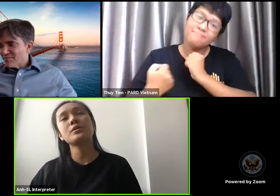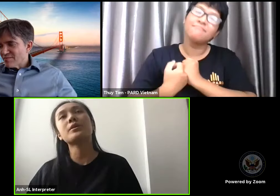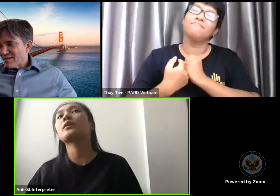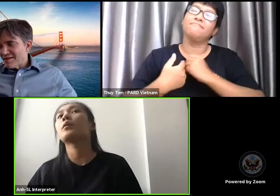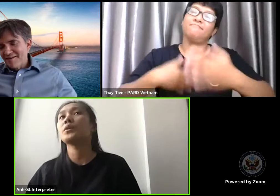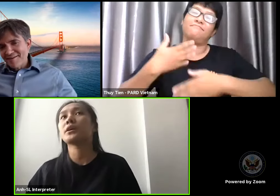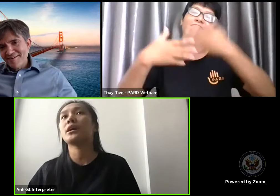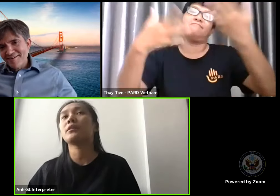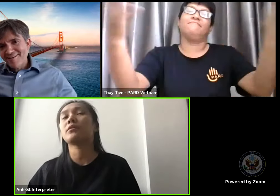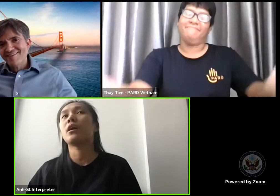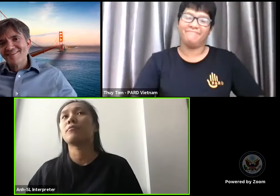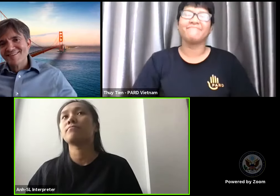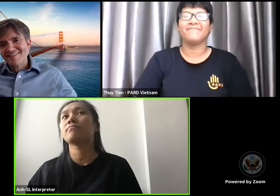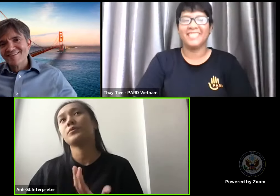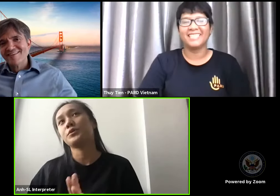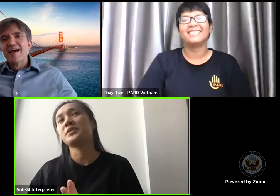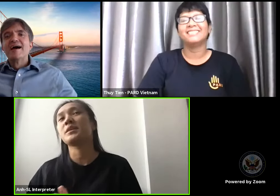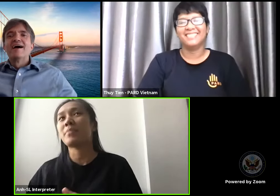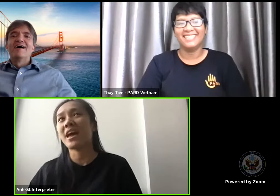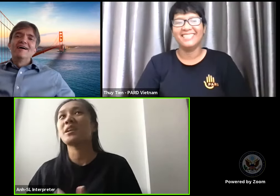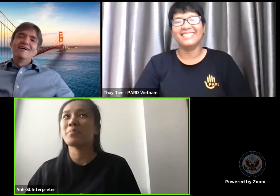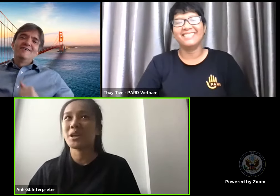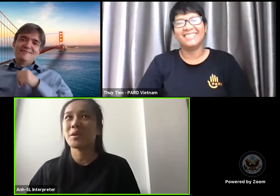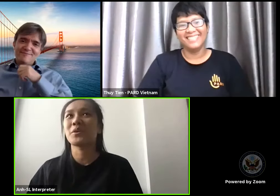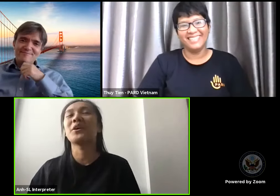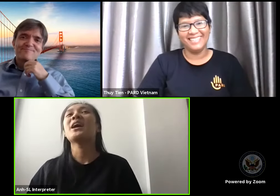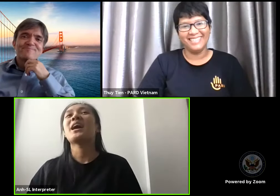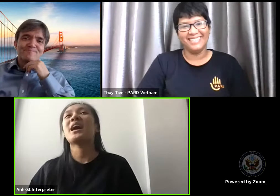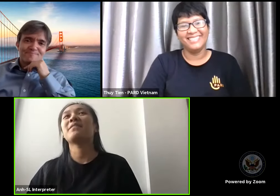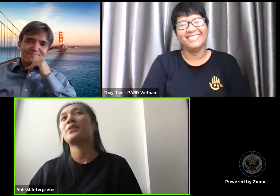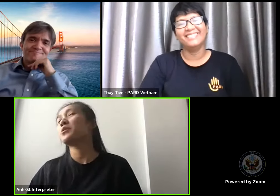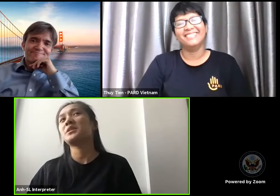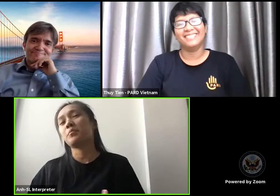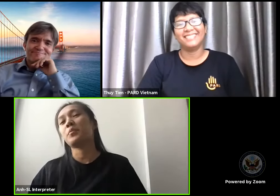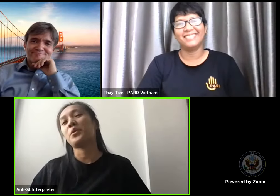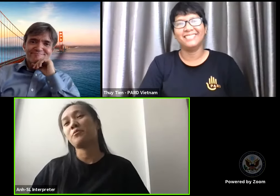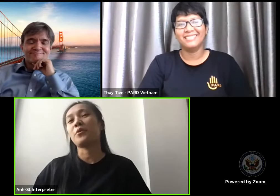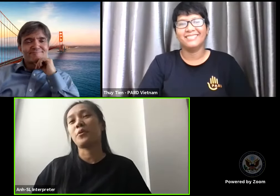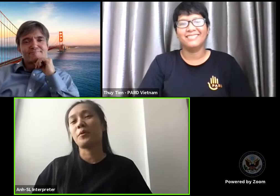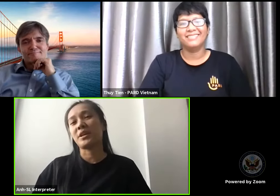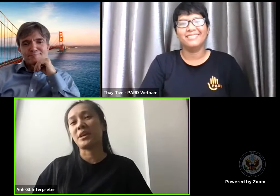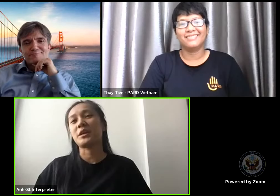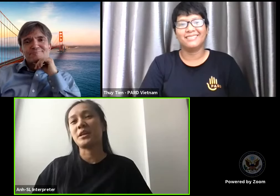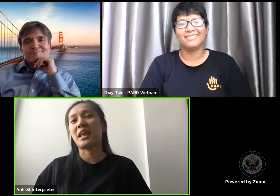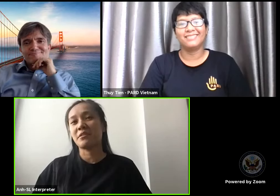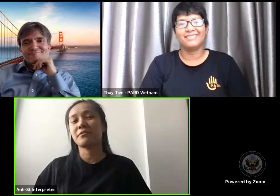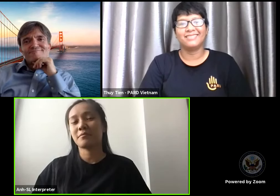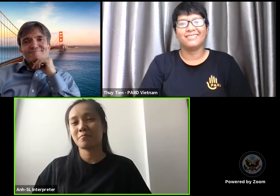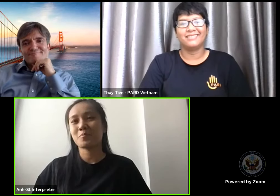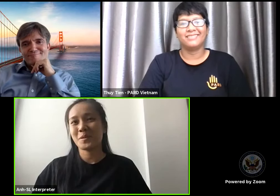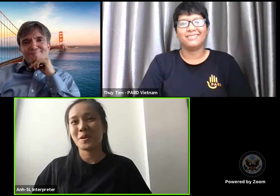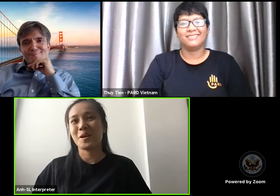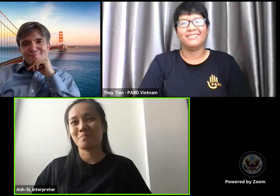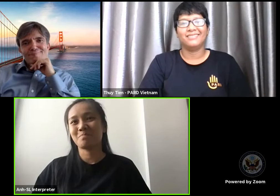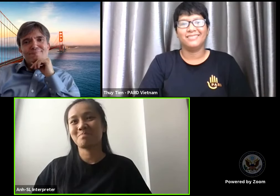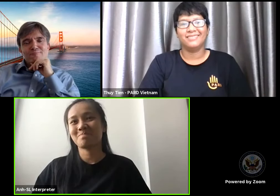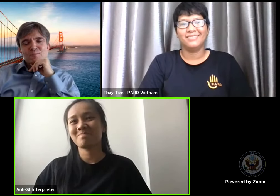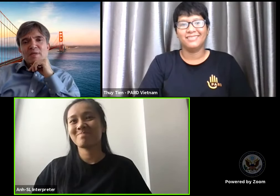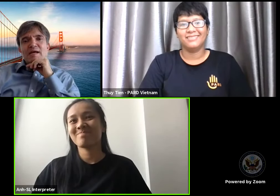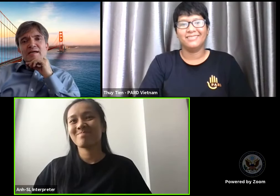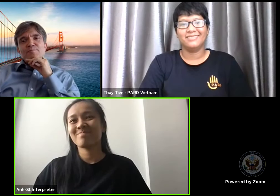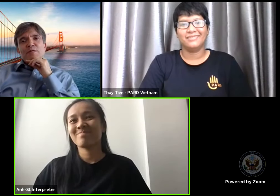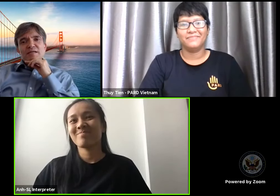still can communicate using pen and paper. And they really support me in life. [Jason] Because